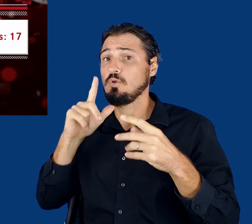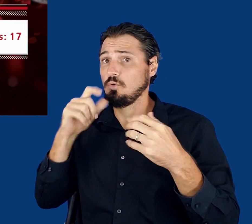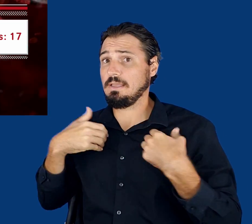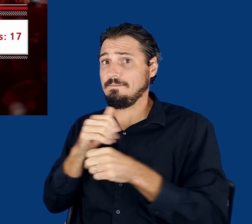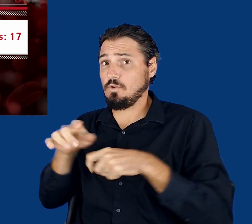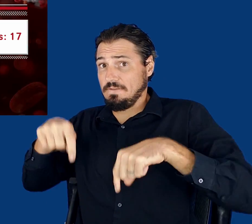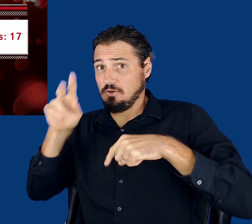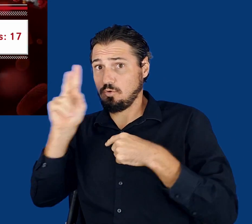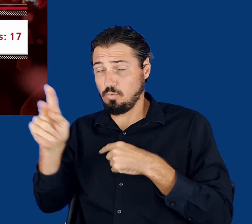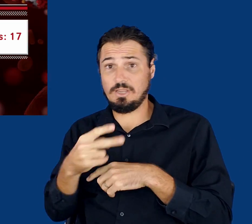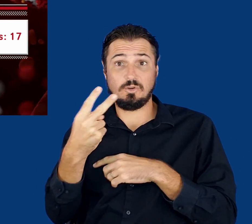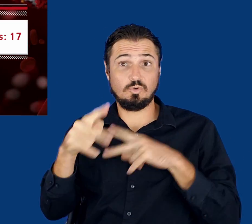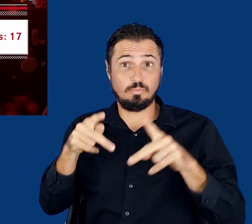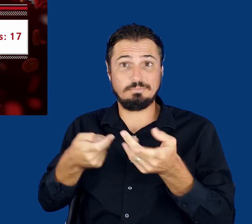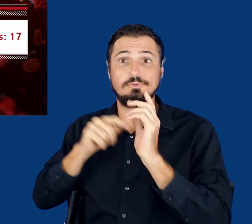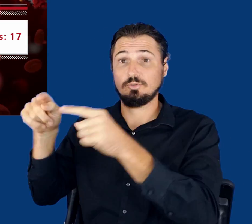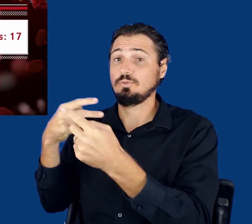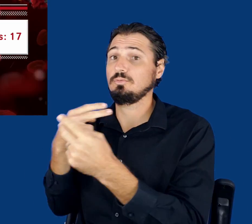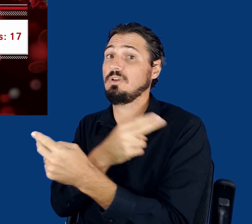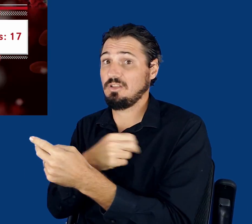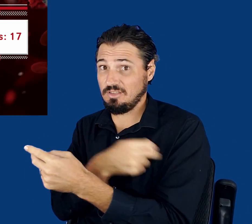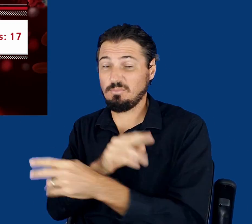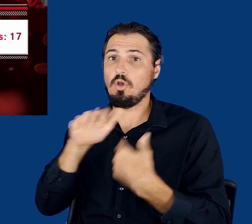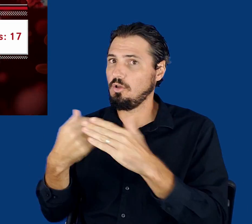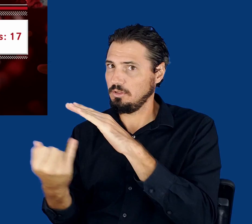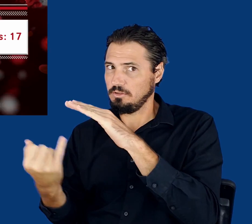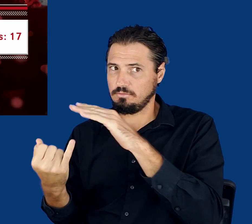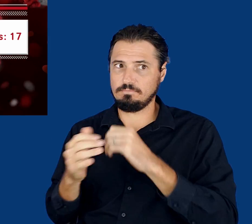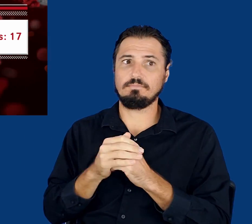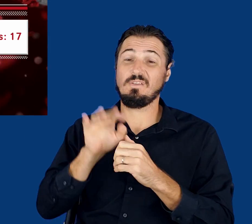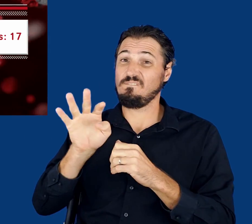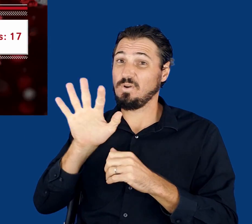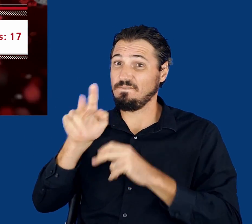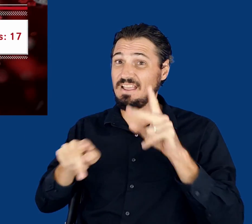44 identified close contacts of those cases are in in Department of Health-directed quarantine